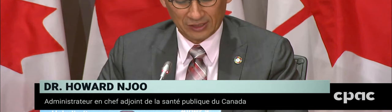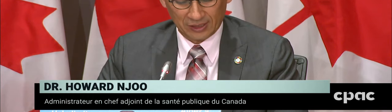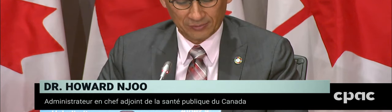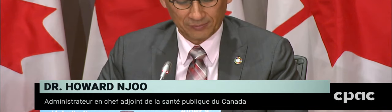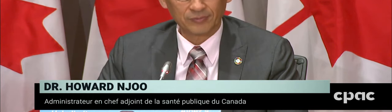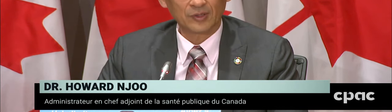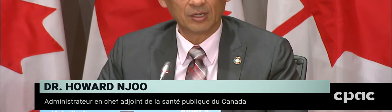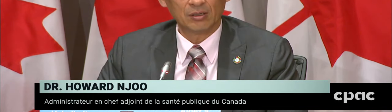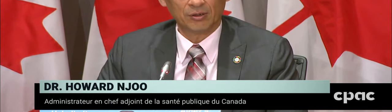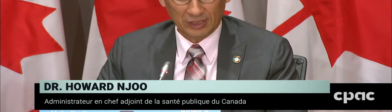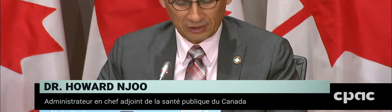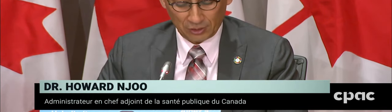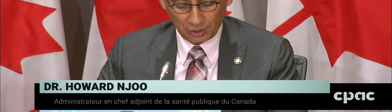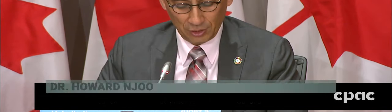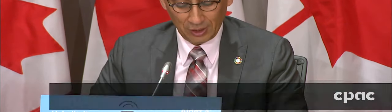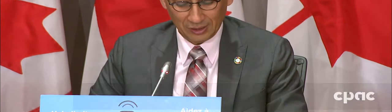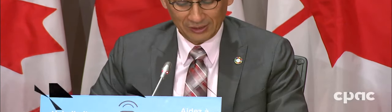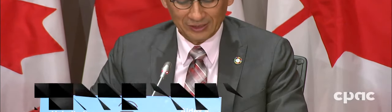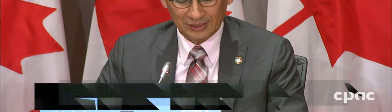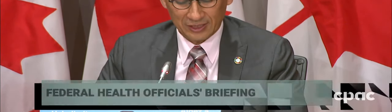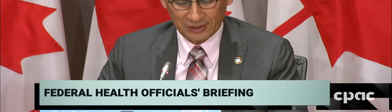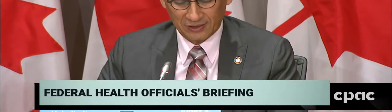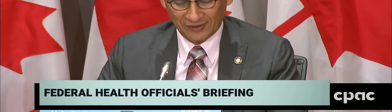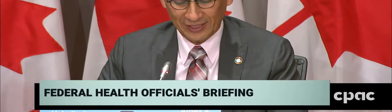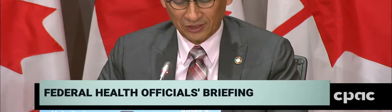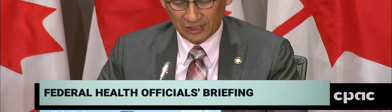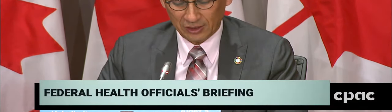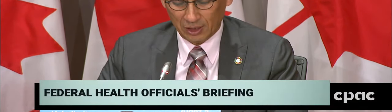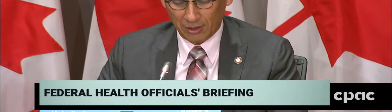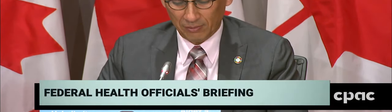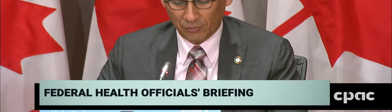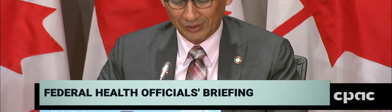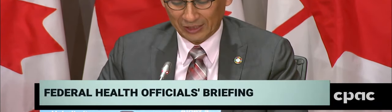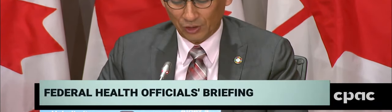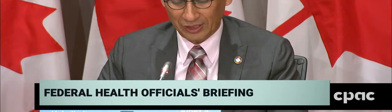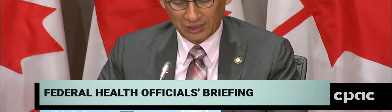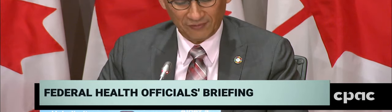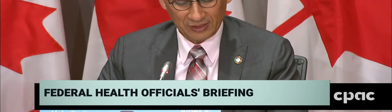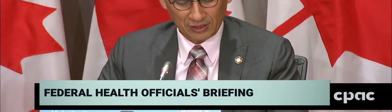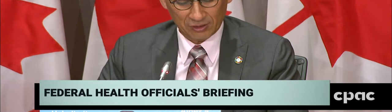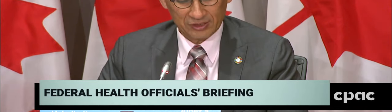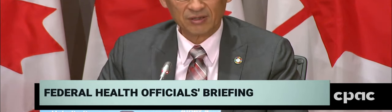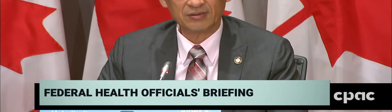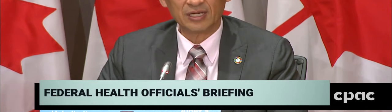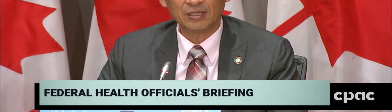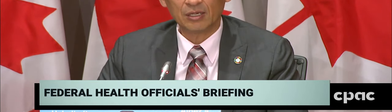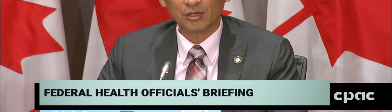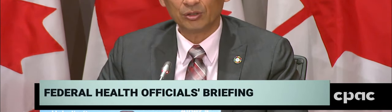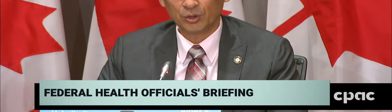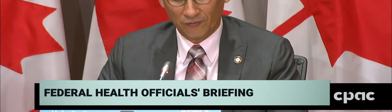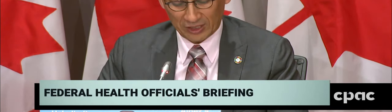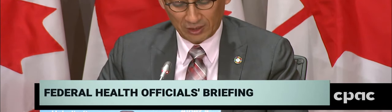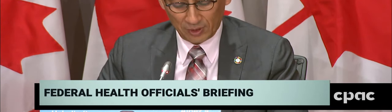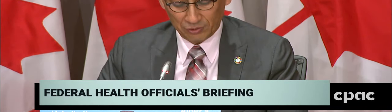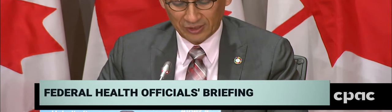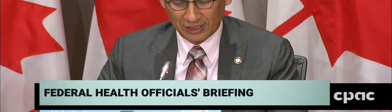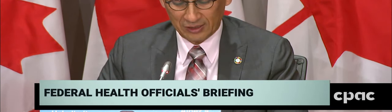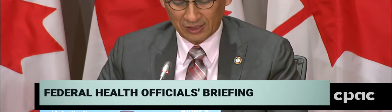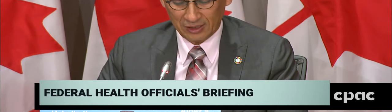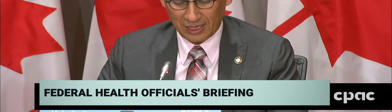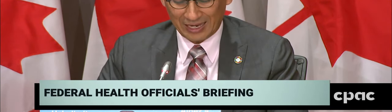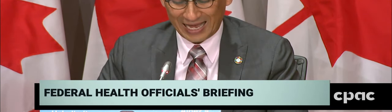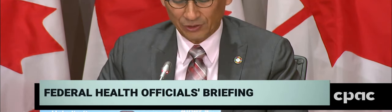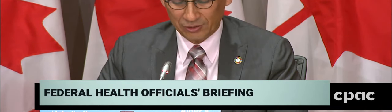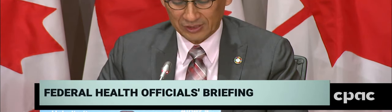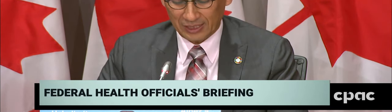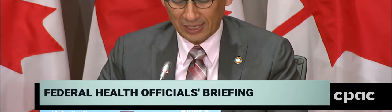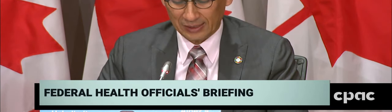OVERCROWDING REDUCED INFECTIOUS